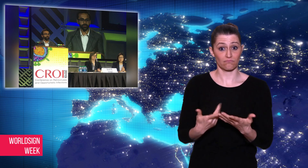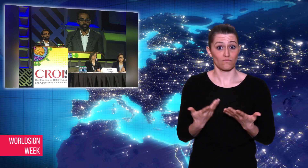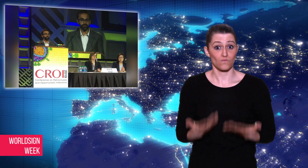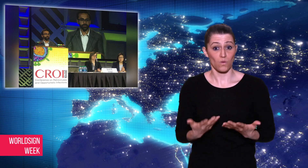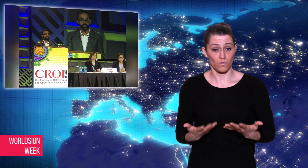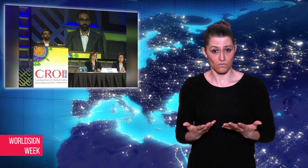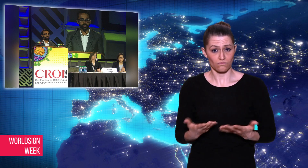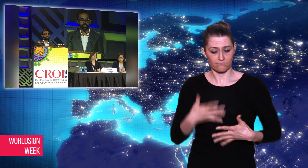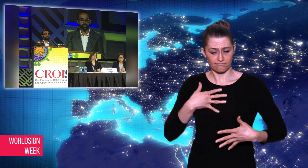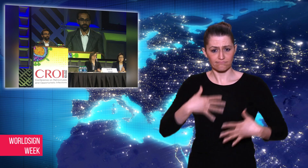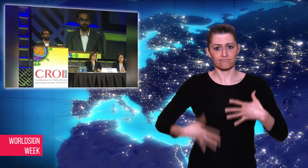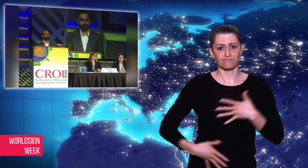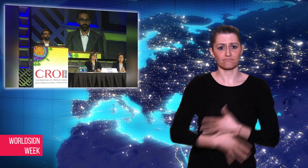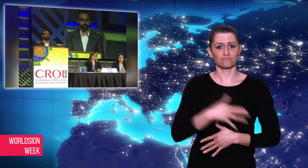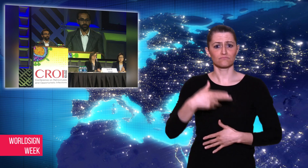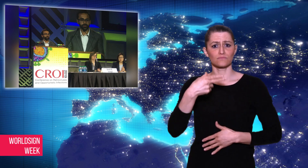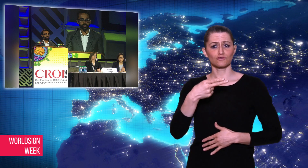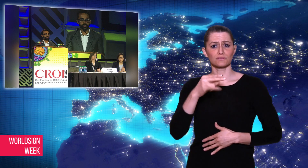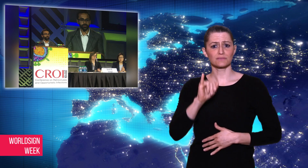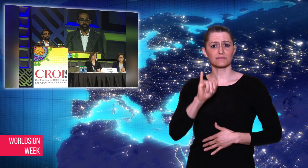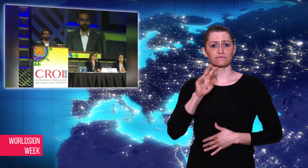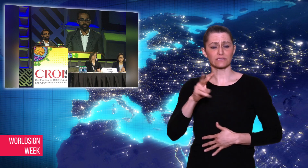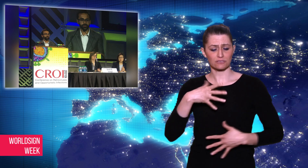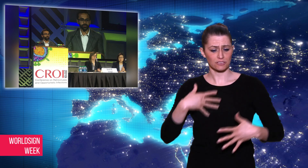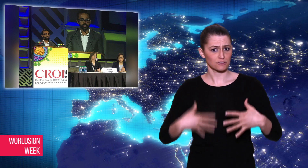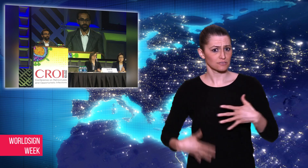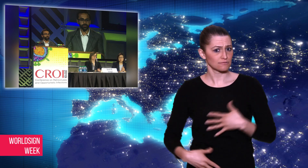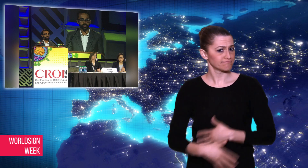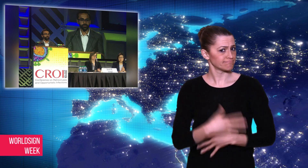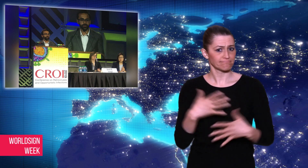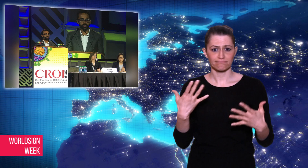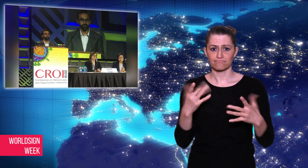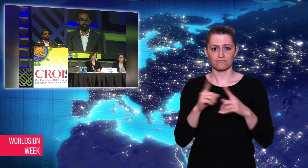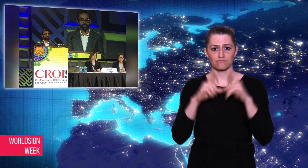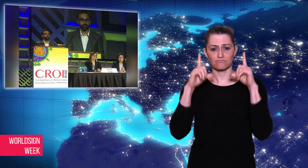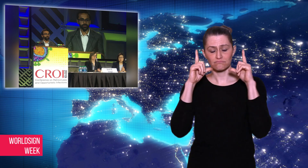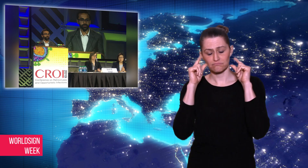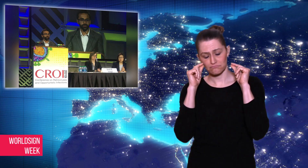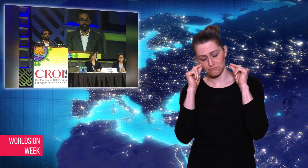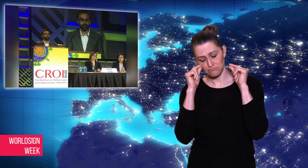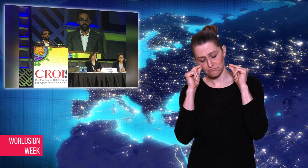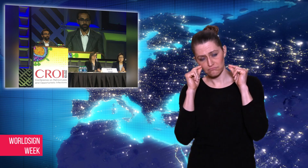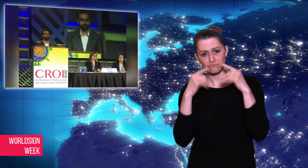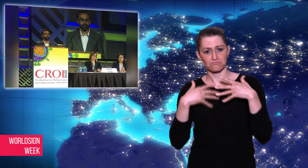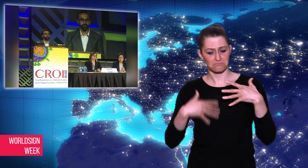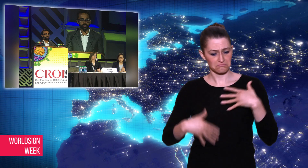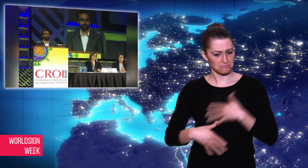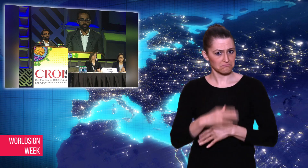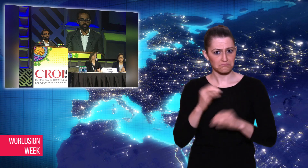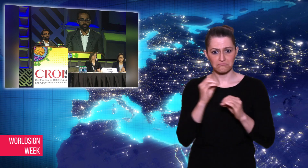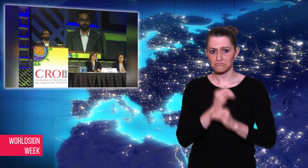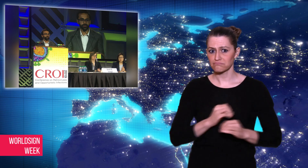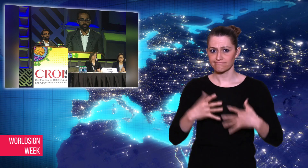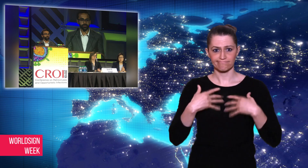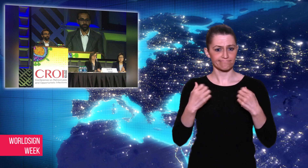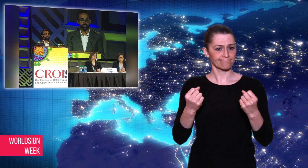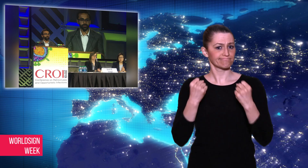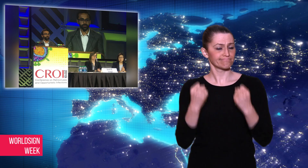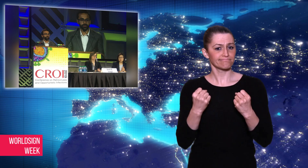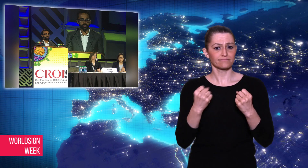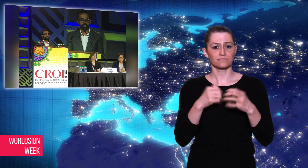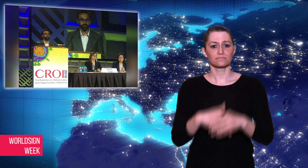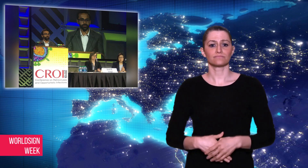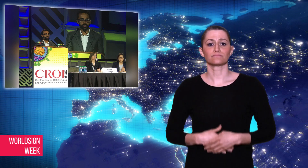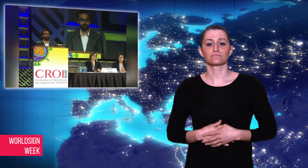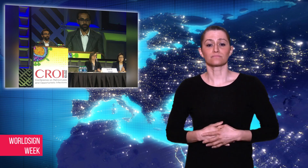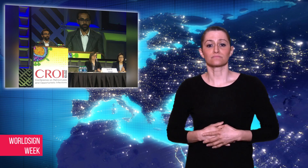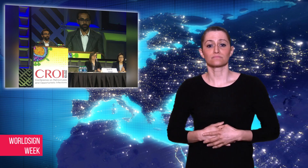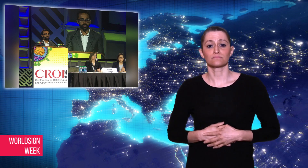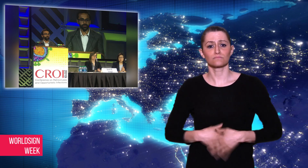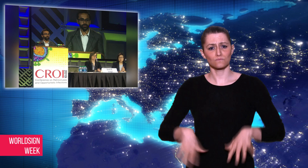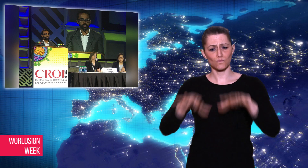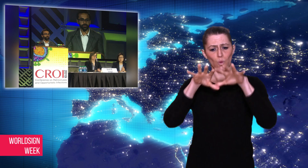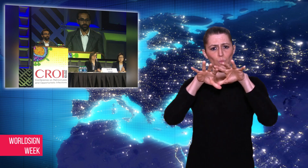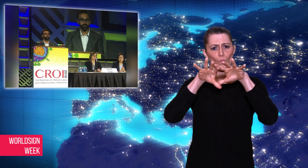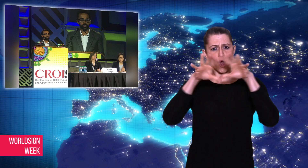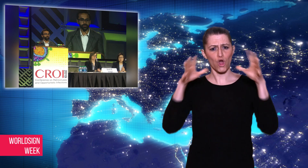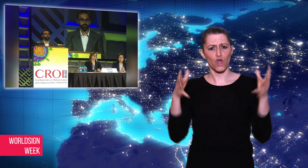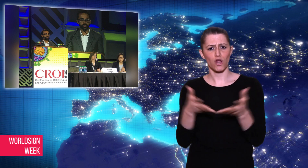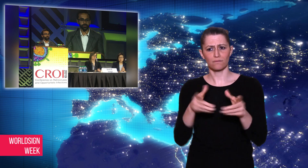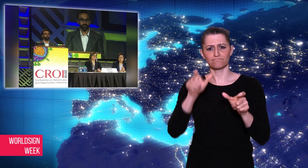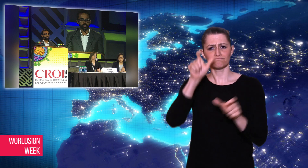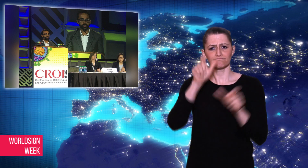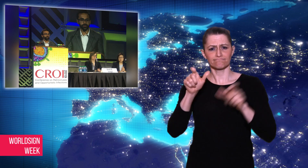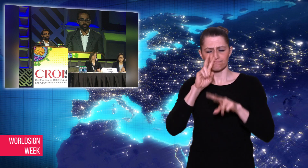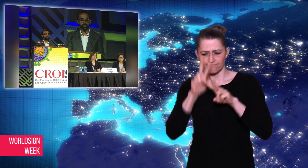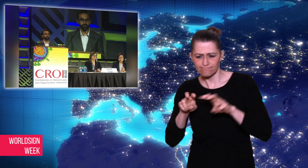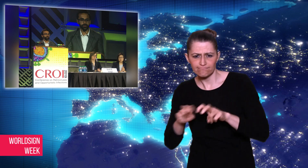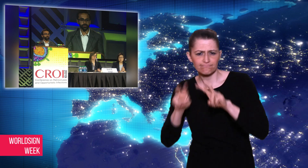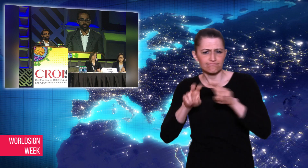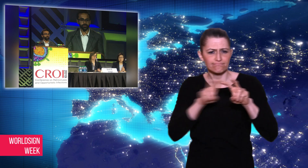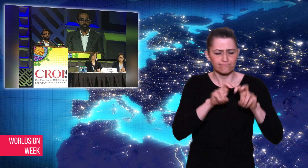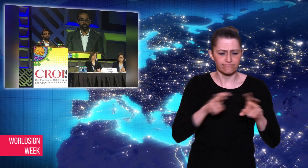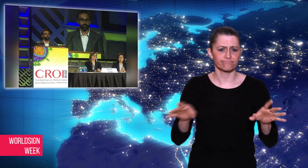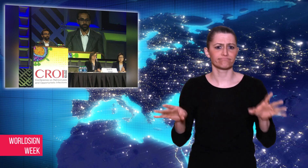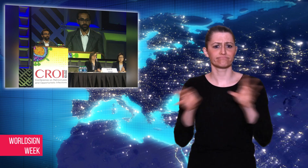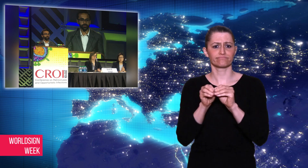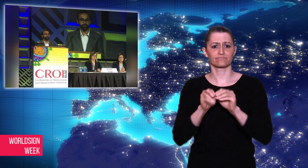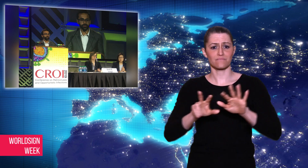in remission since. Researchers from eight countries are